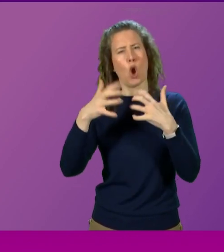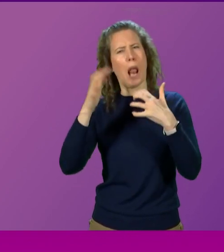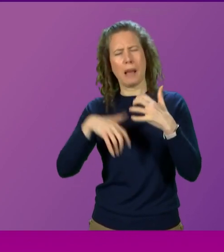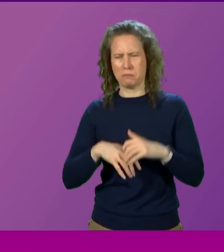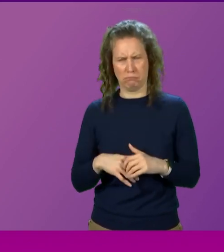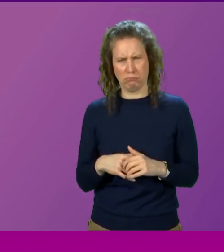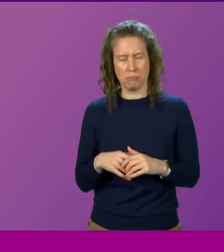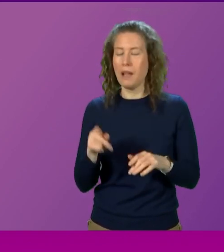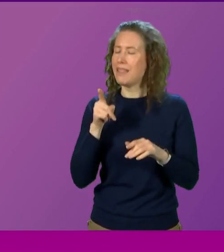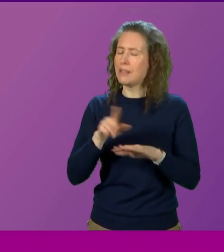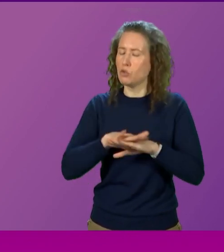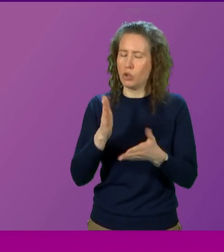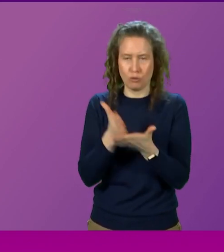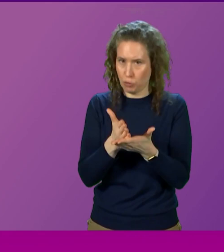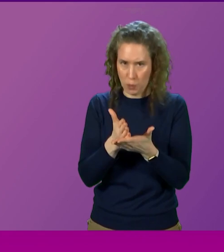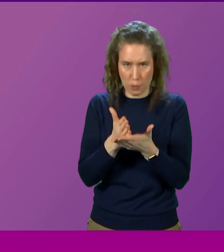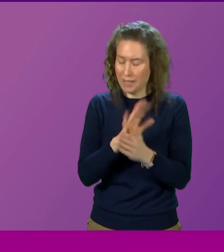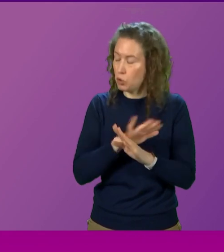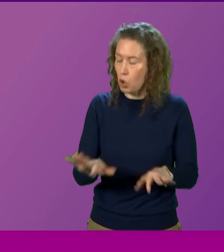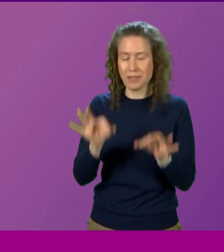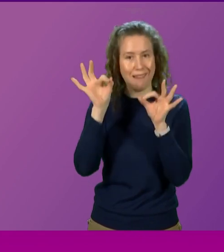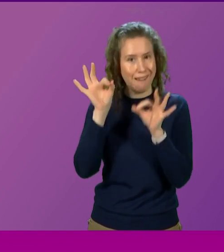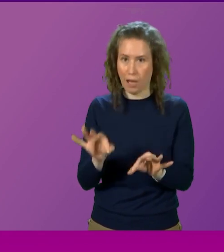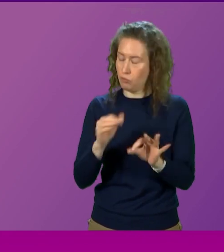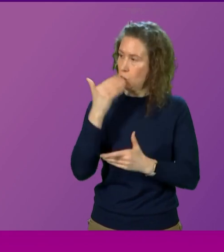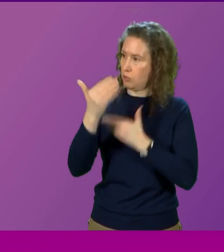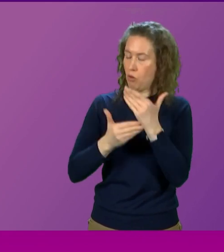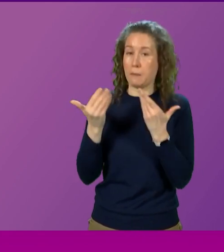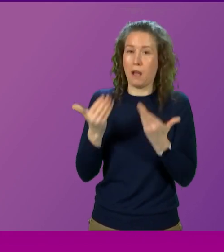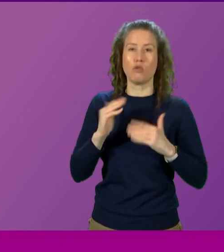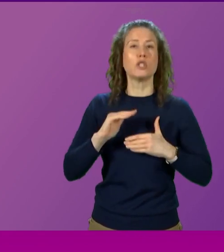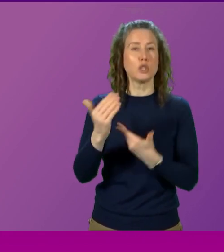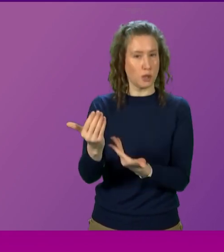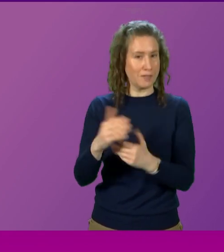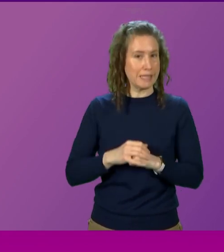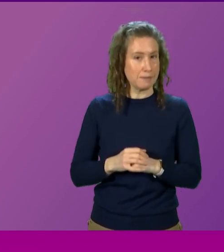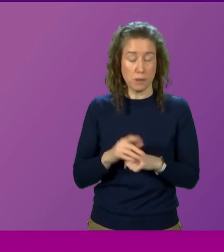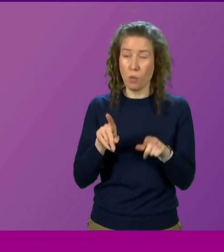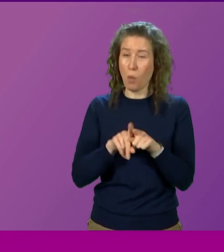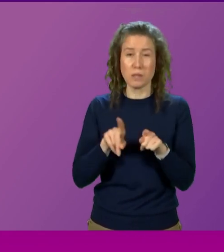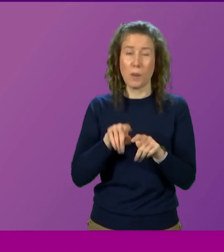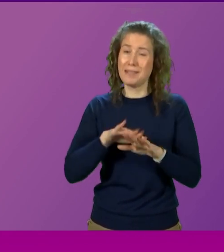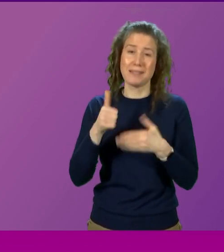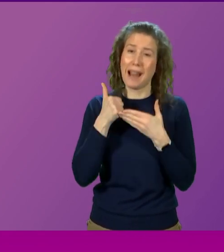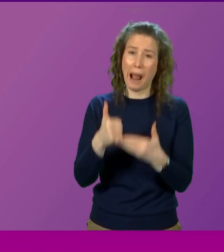That neither comes close to accurately describing the current service nor does anything to help